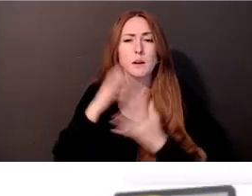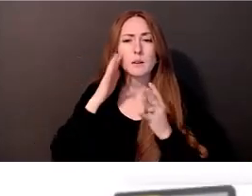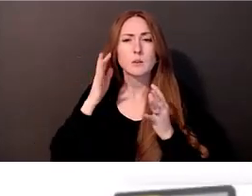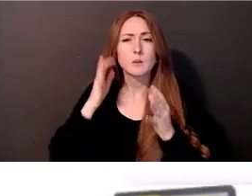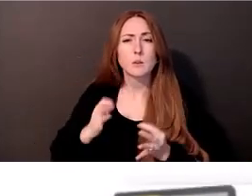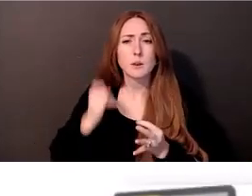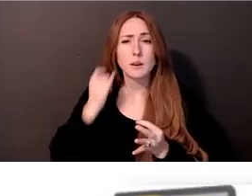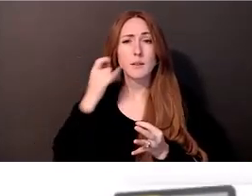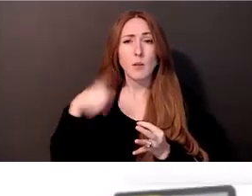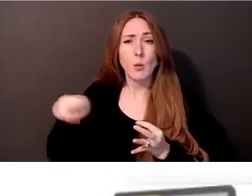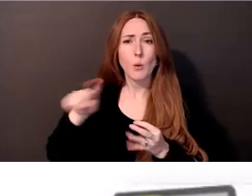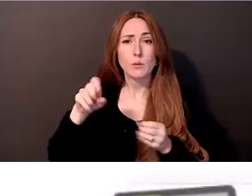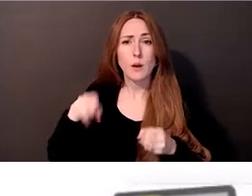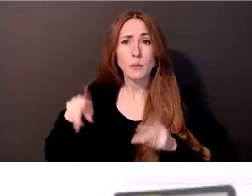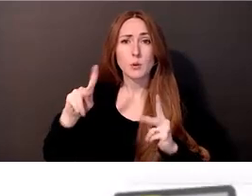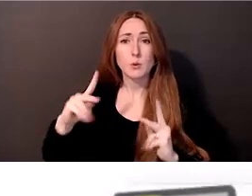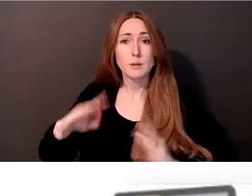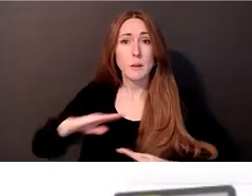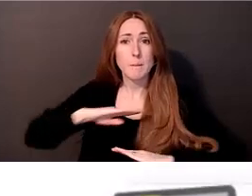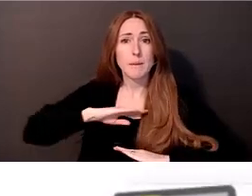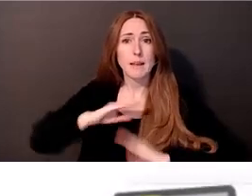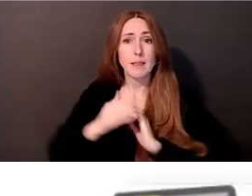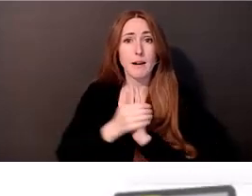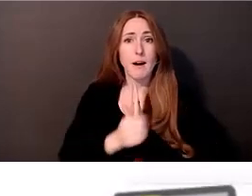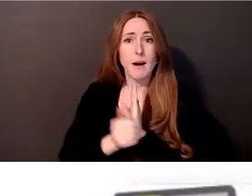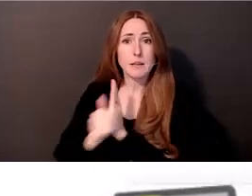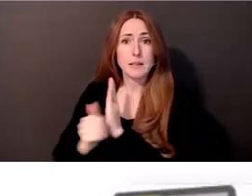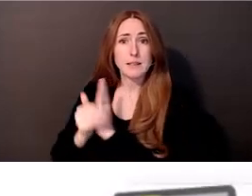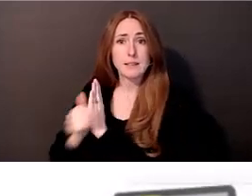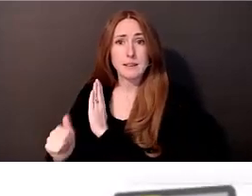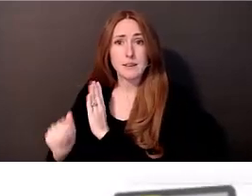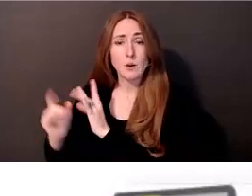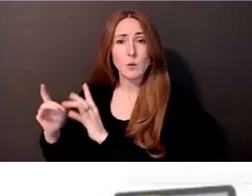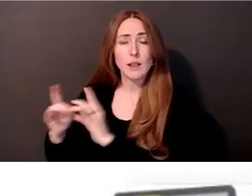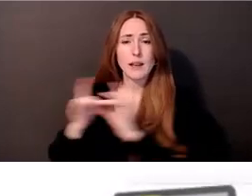the competencies related to the five roles of knowledge brokers or not.